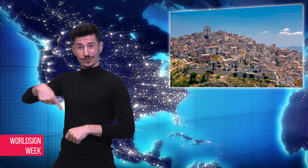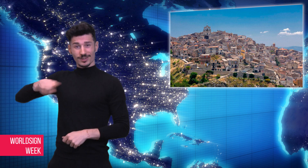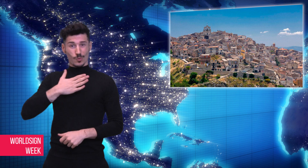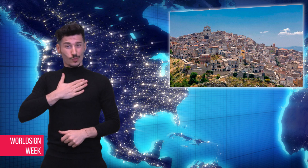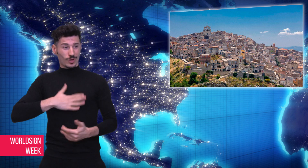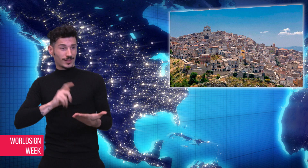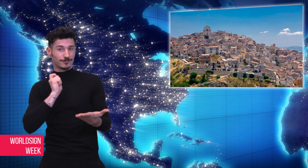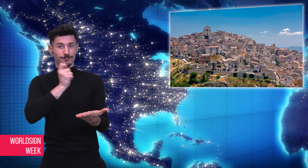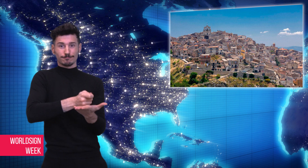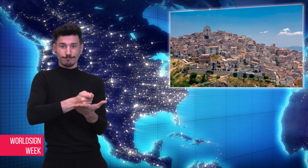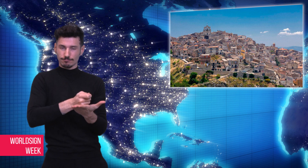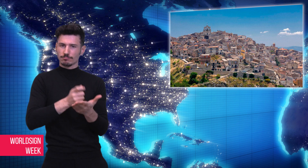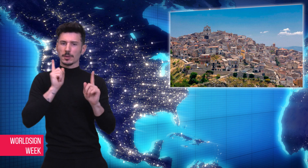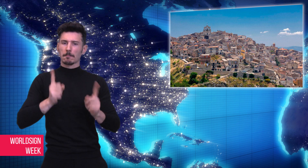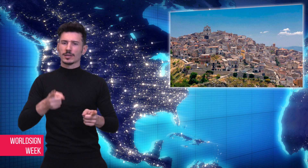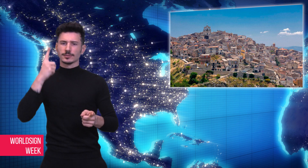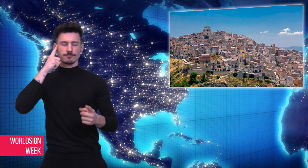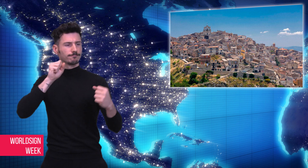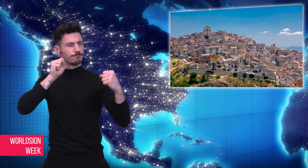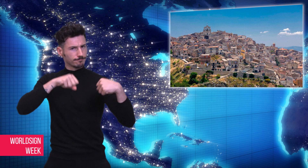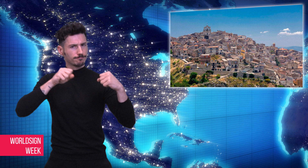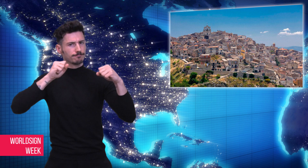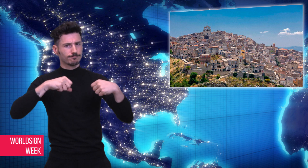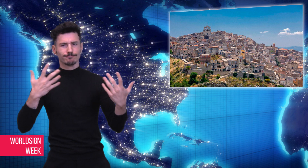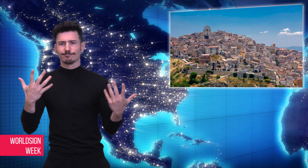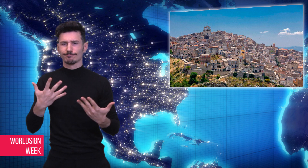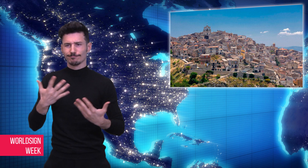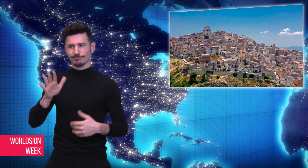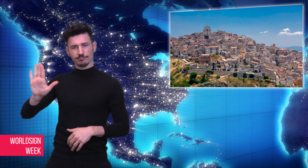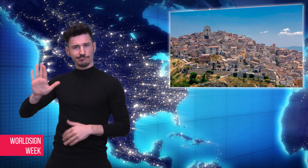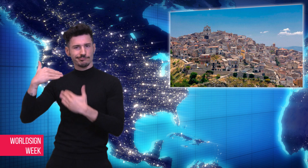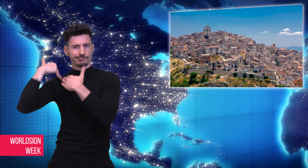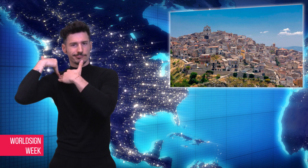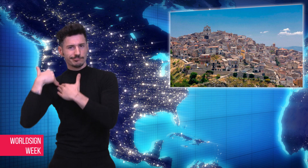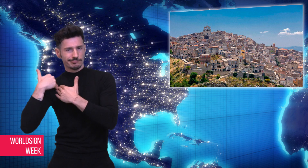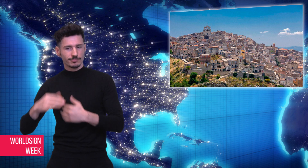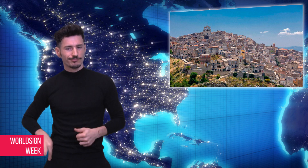one Euro - but with one catch.